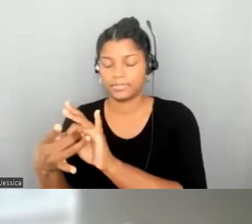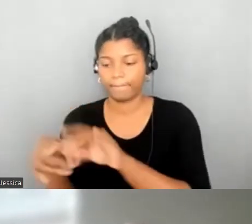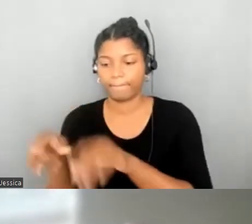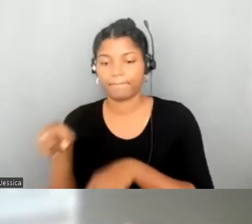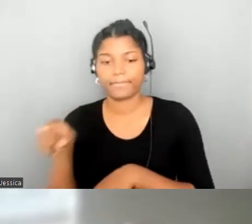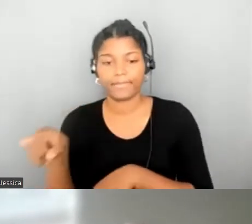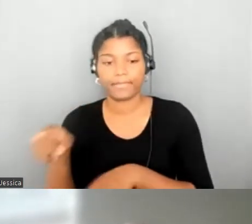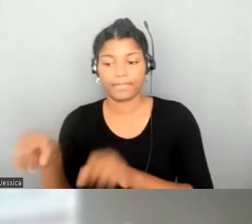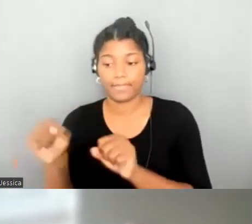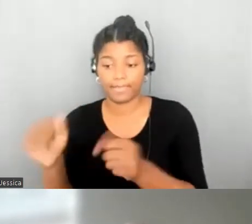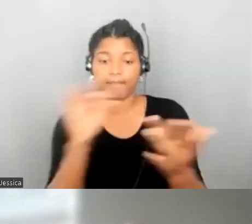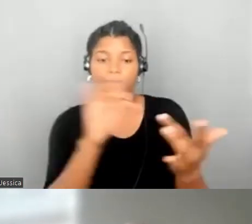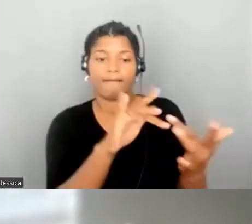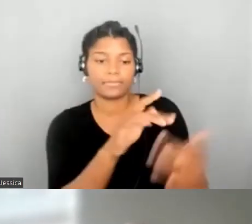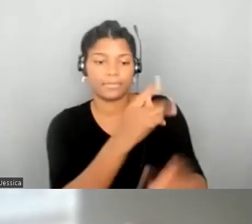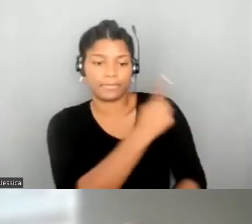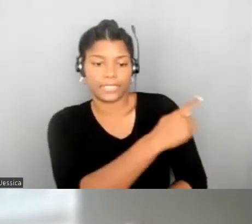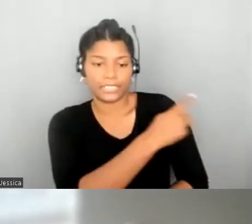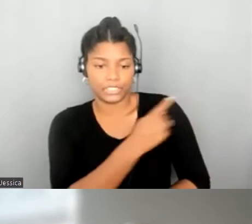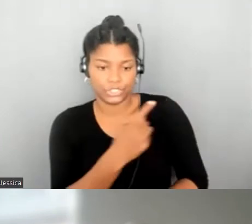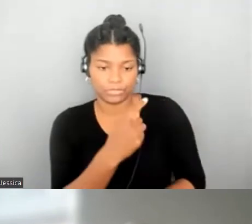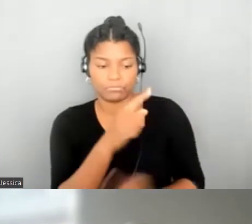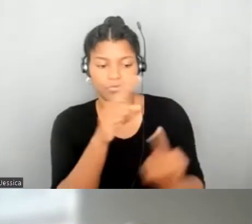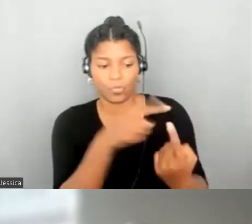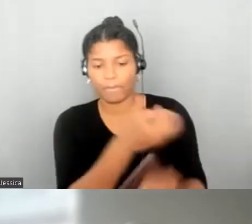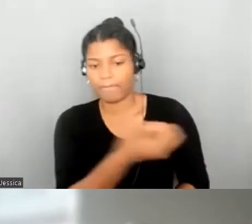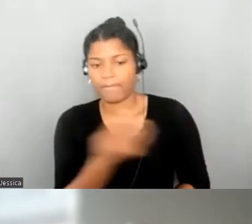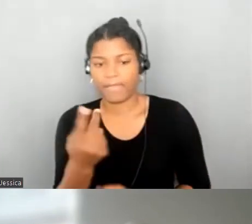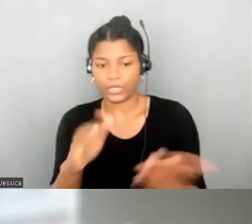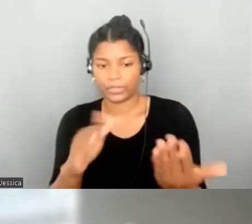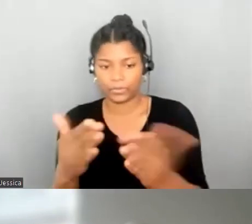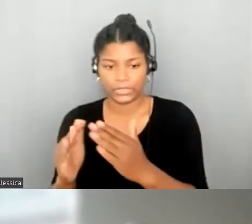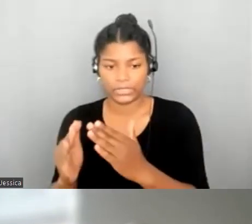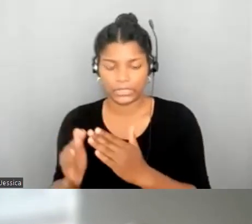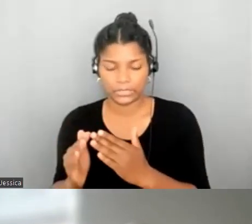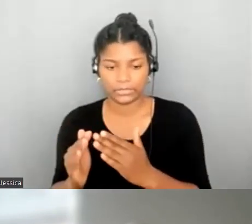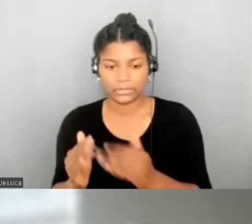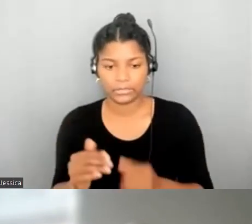once they are back in the community.